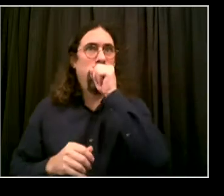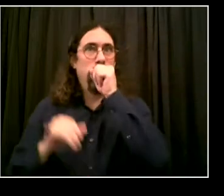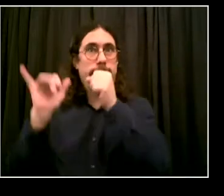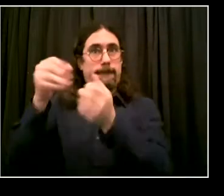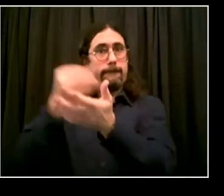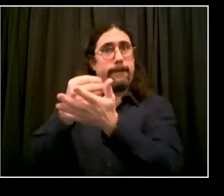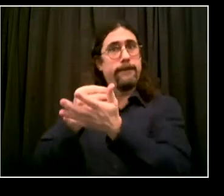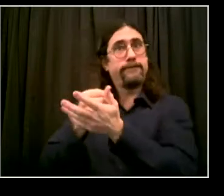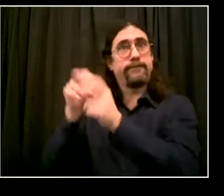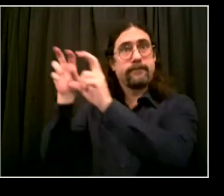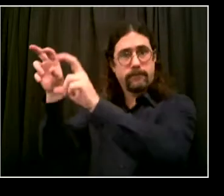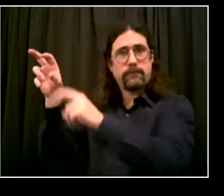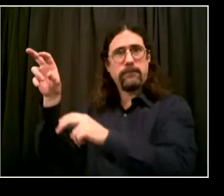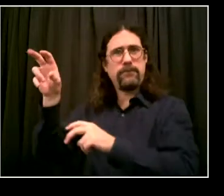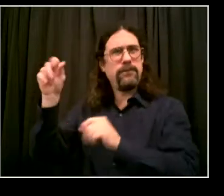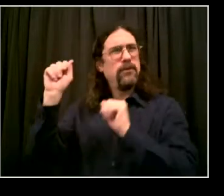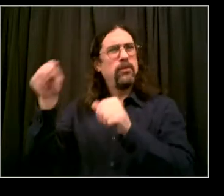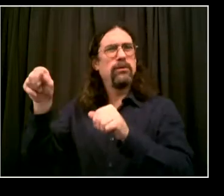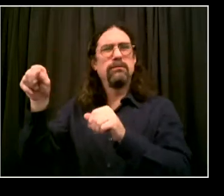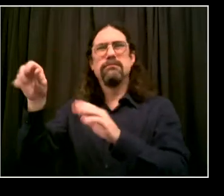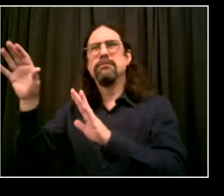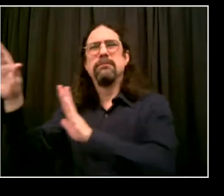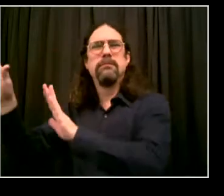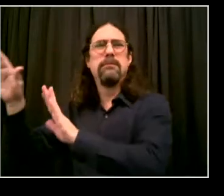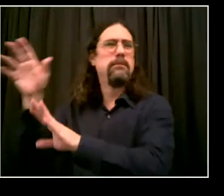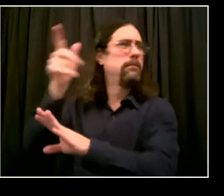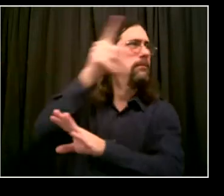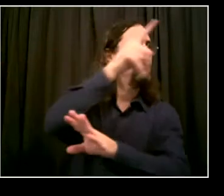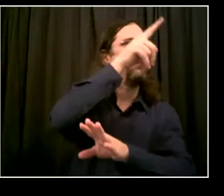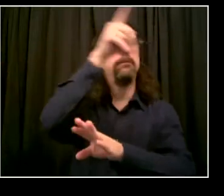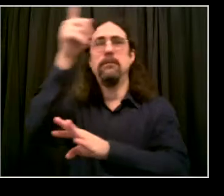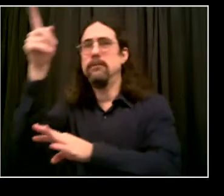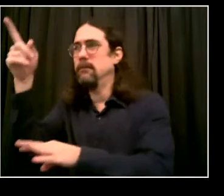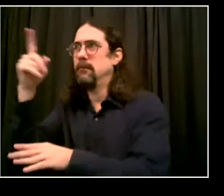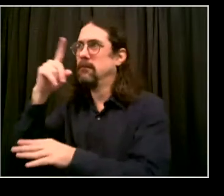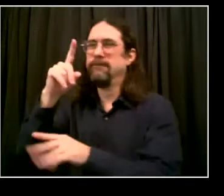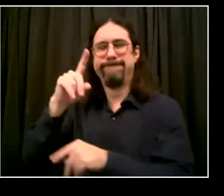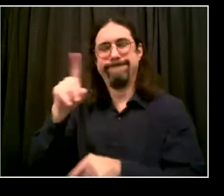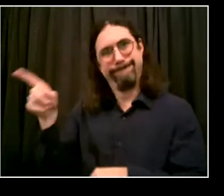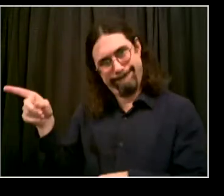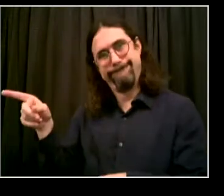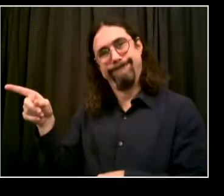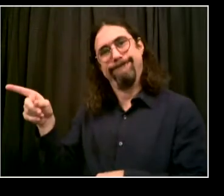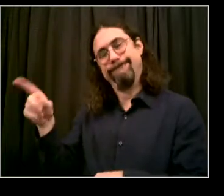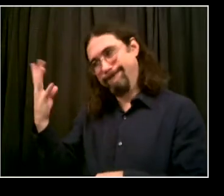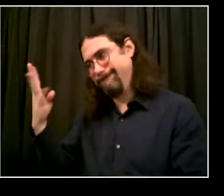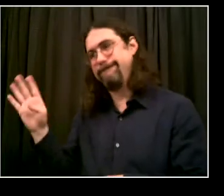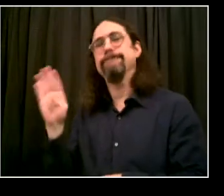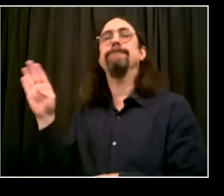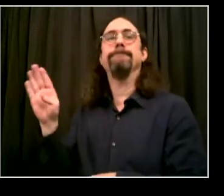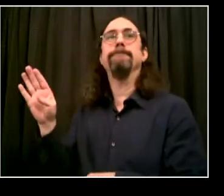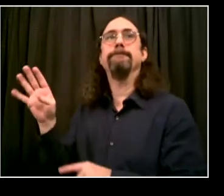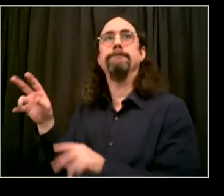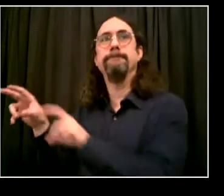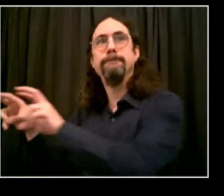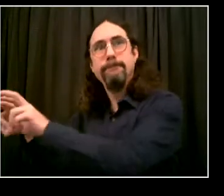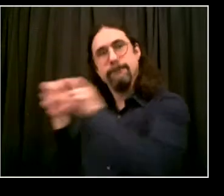INVESTED IN SOMETHING ELSE WE COULD'VE DONE EQUALLY AS WELL IF NOT BETTER.